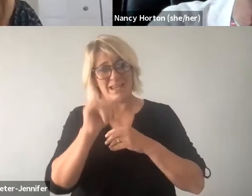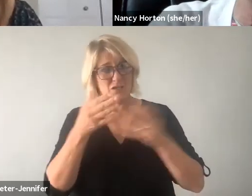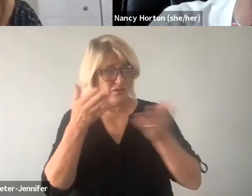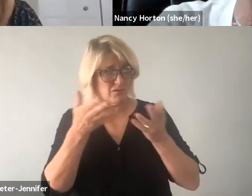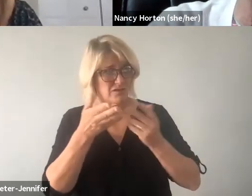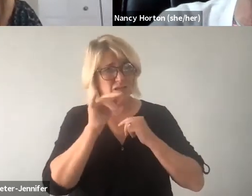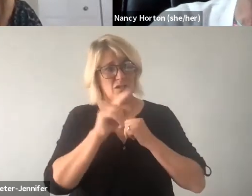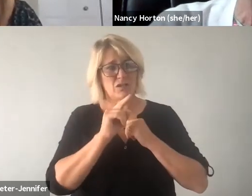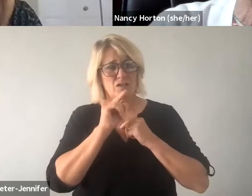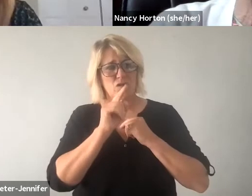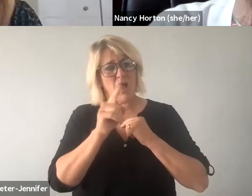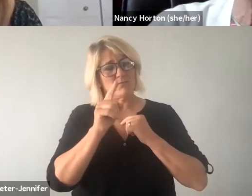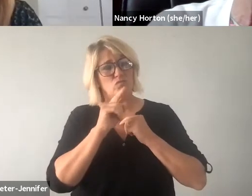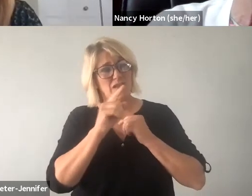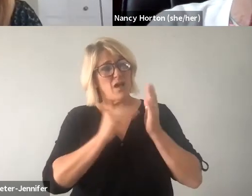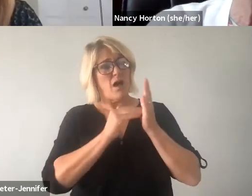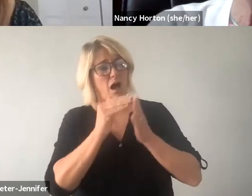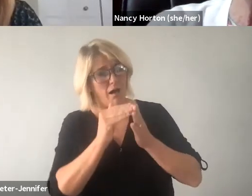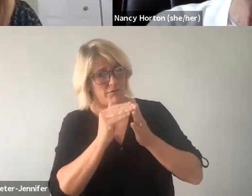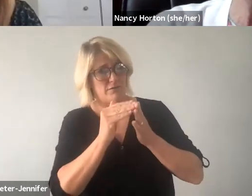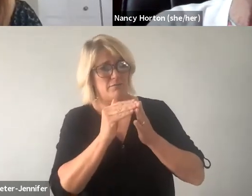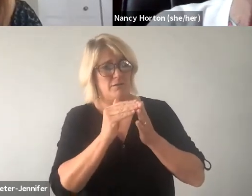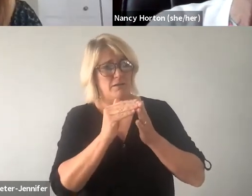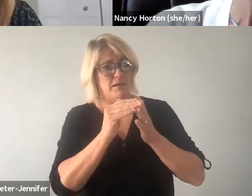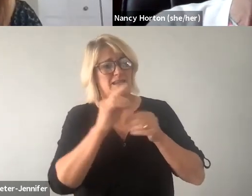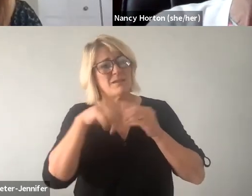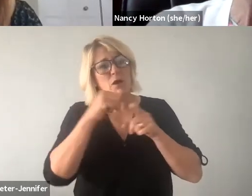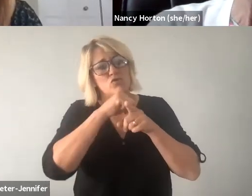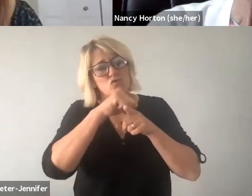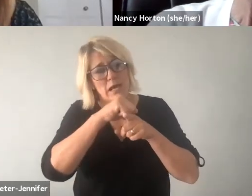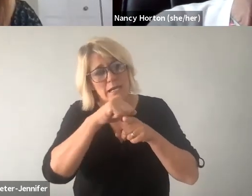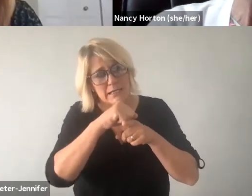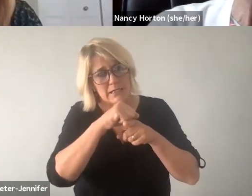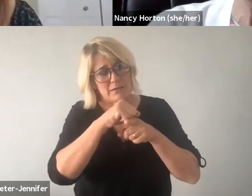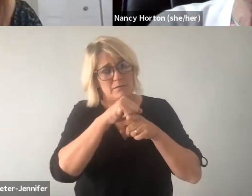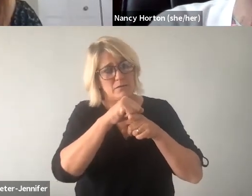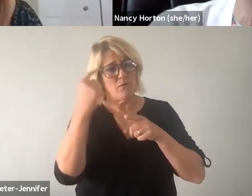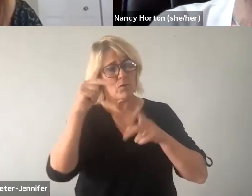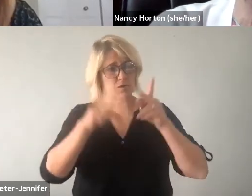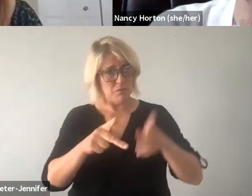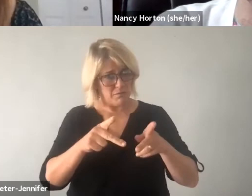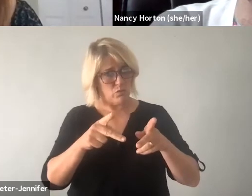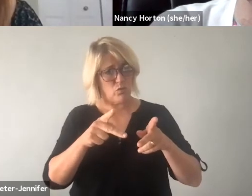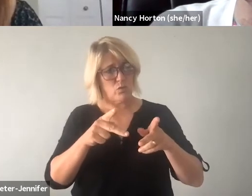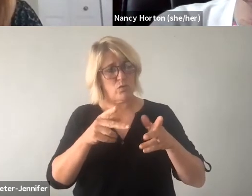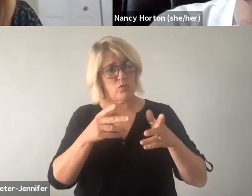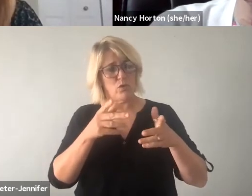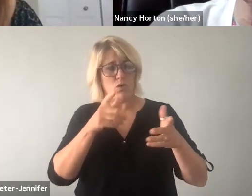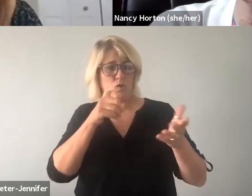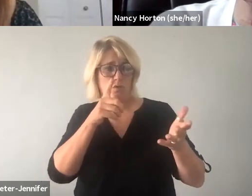people who are deaf and hard of hearing who have speech disabilities and these relay services because this is very